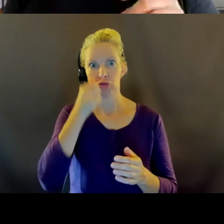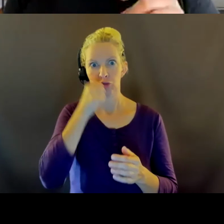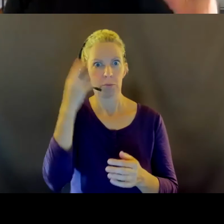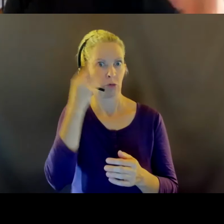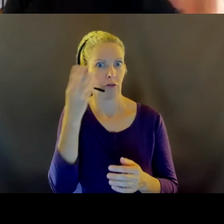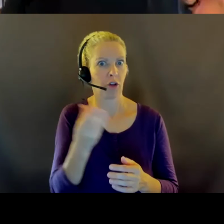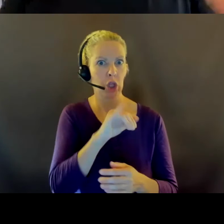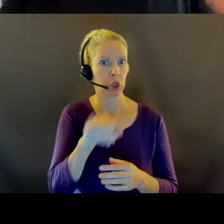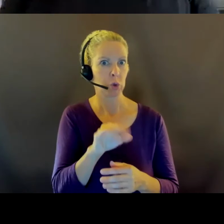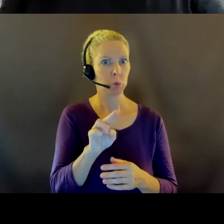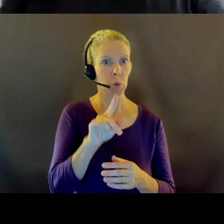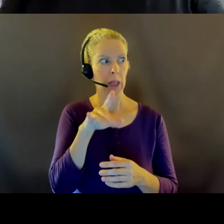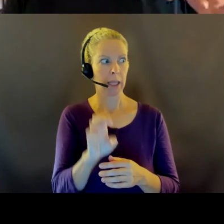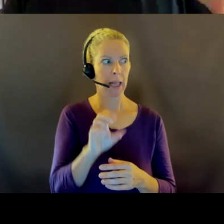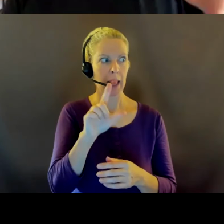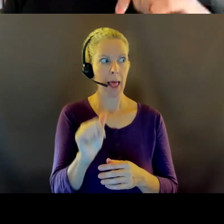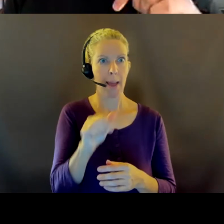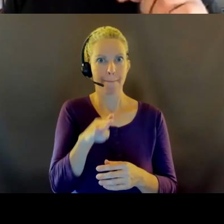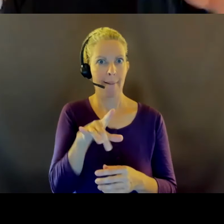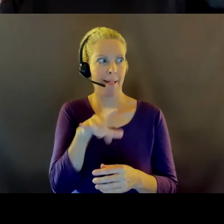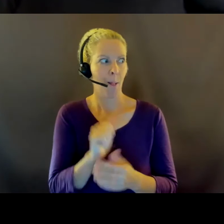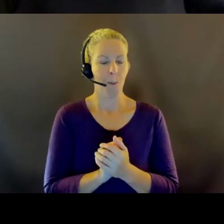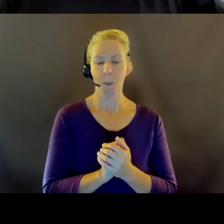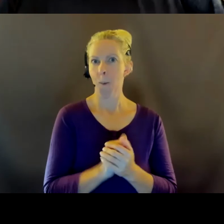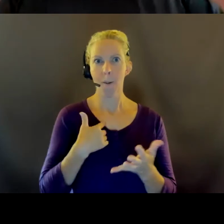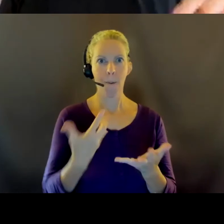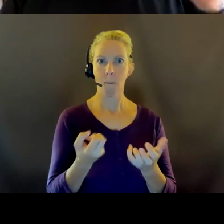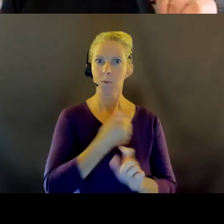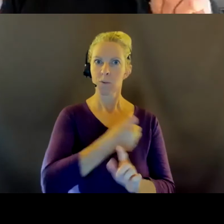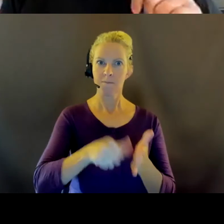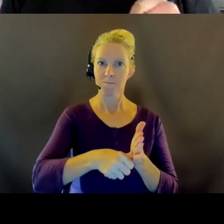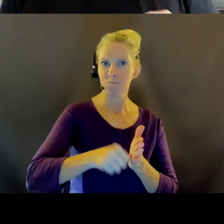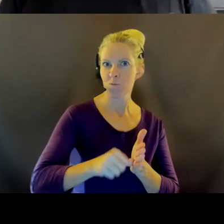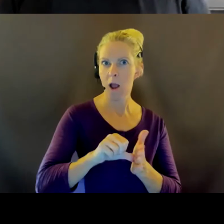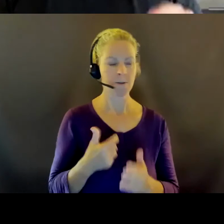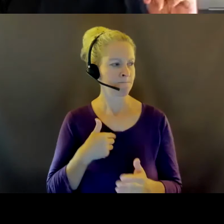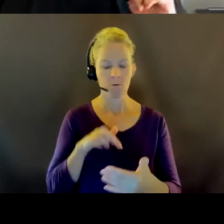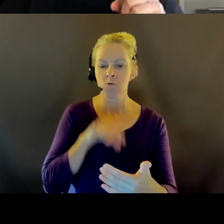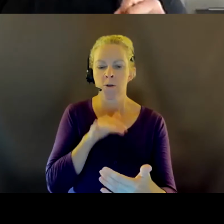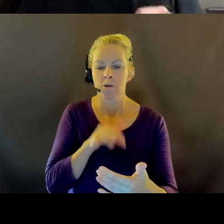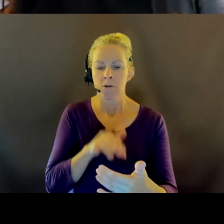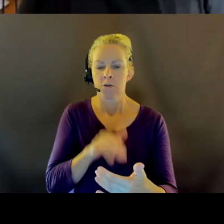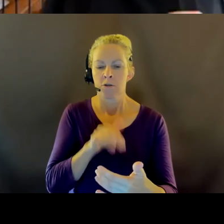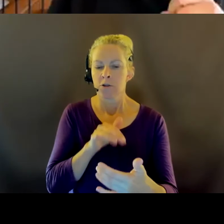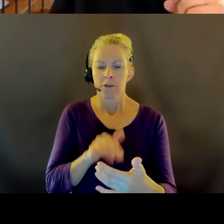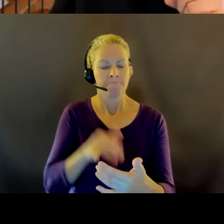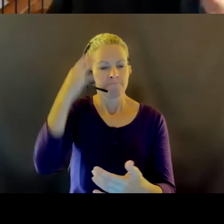One of my reasons for being good on the test and doing well, I wanted her to notice me. I really studied for that.